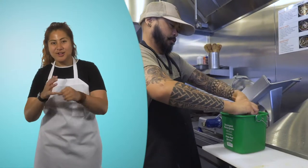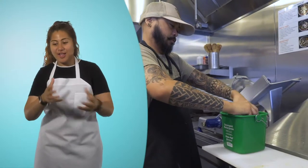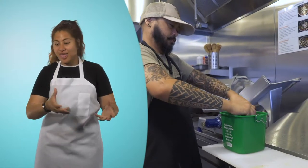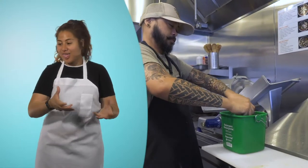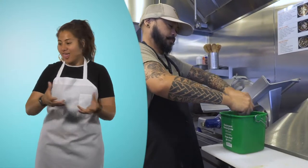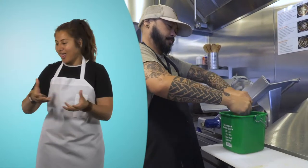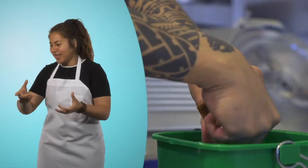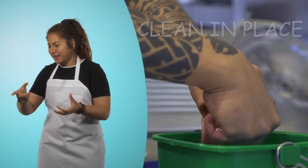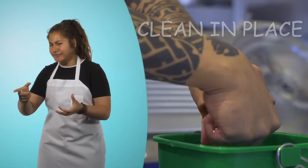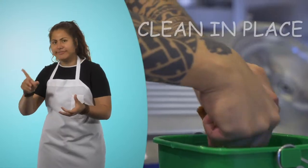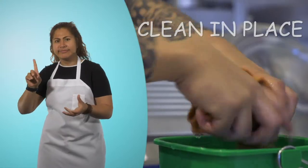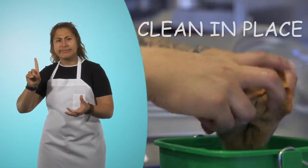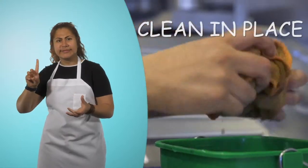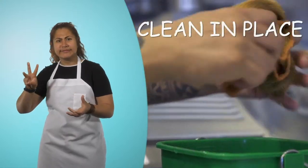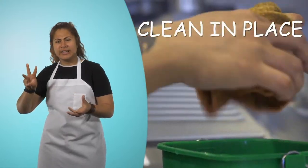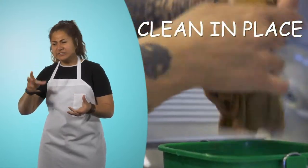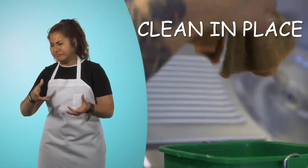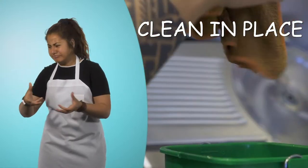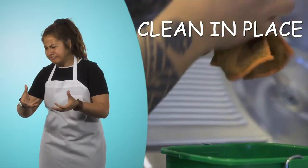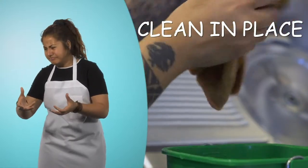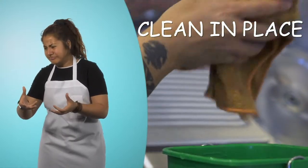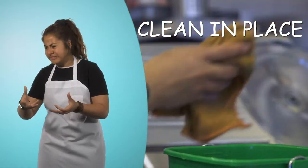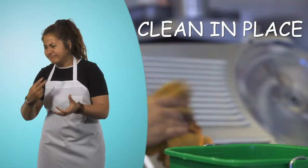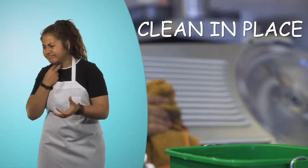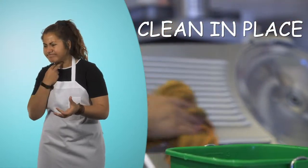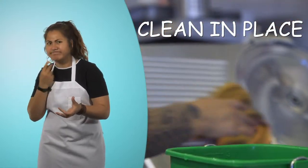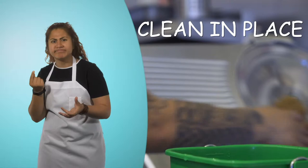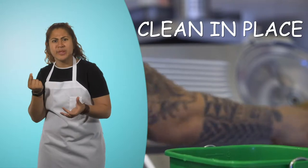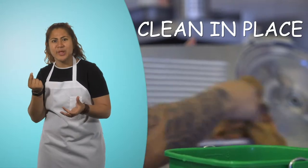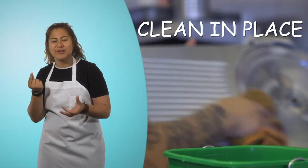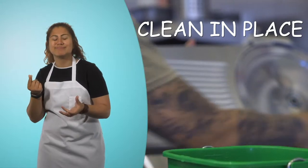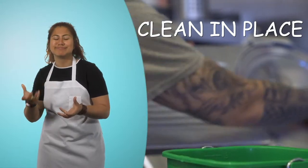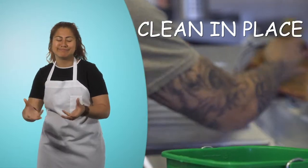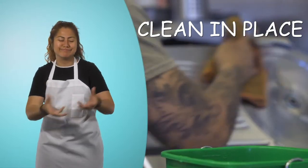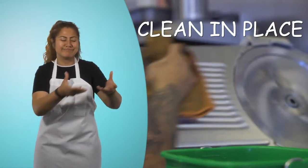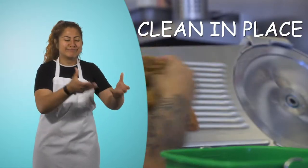You can’t take those machines to the dishwasher. So, what do you do?